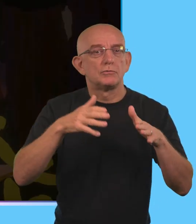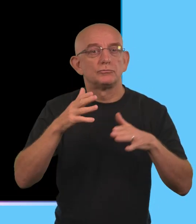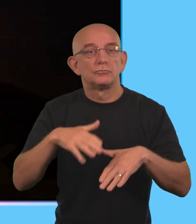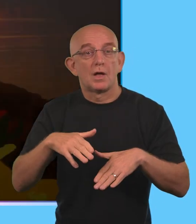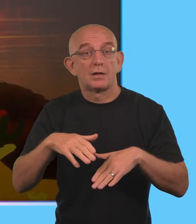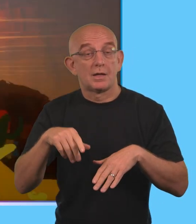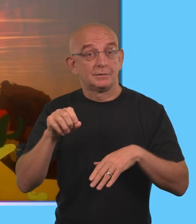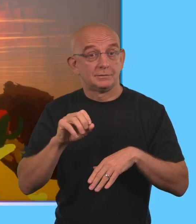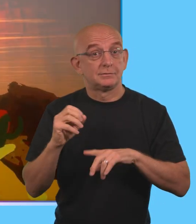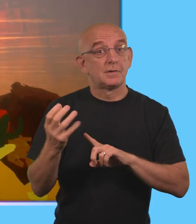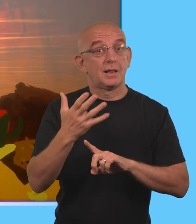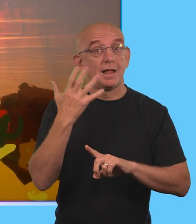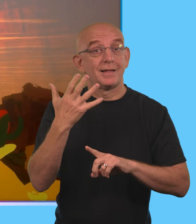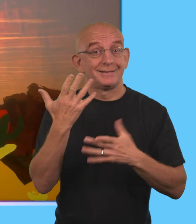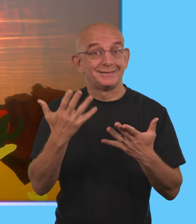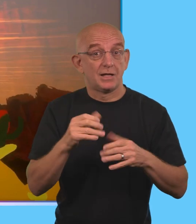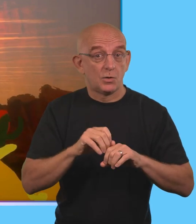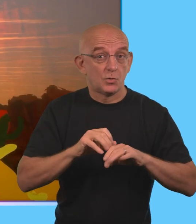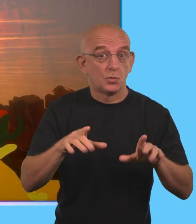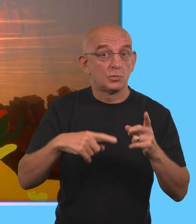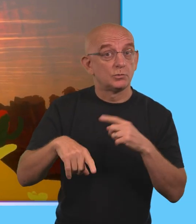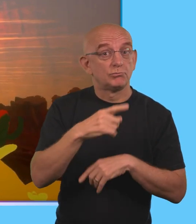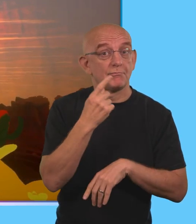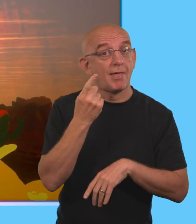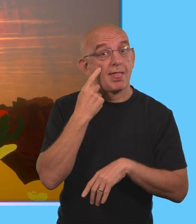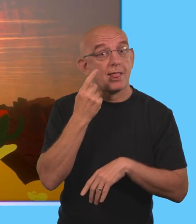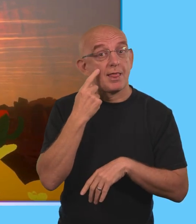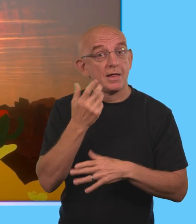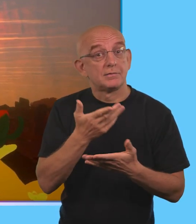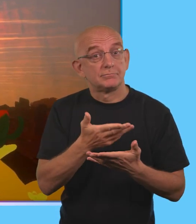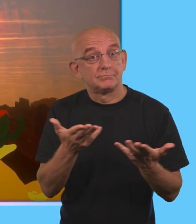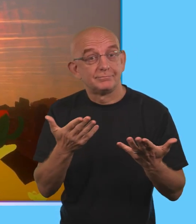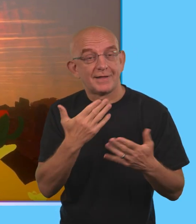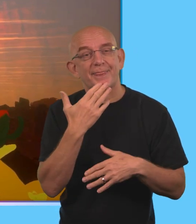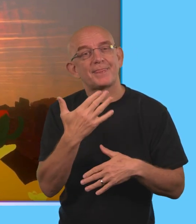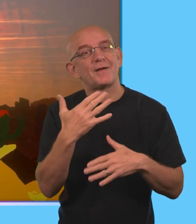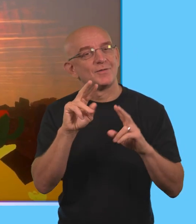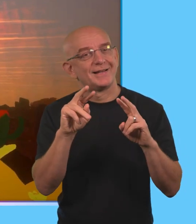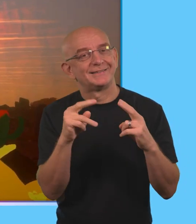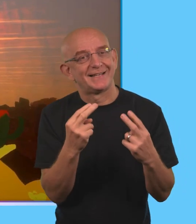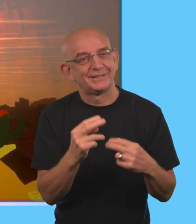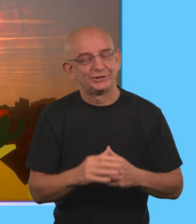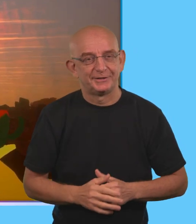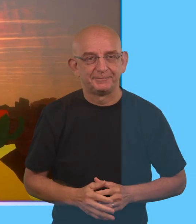Sunlight's update is out now to experience. Thank you for your attention.